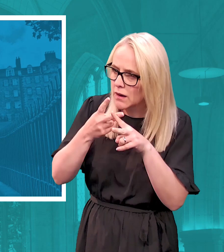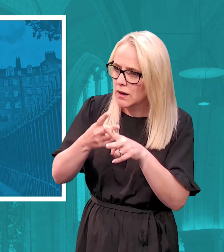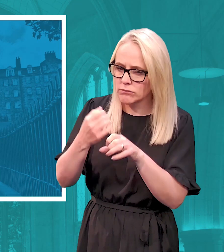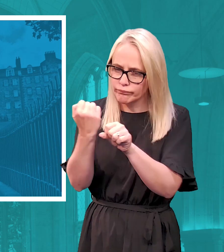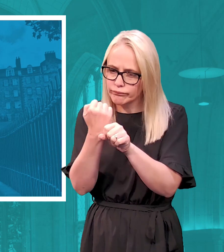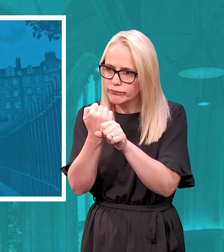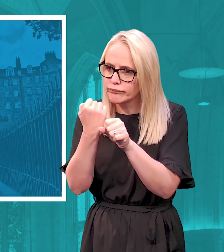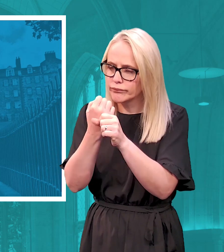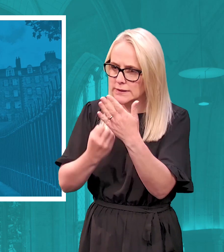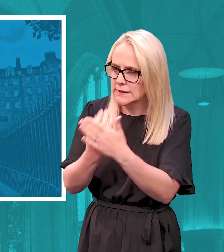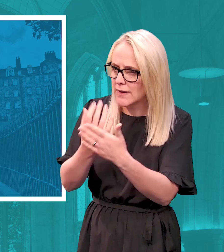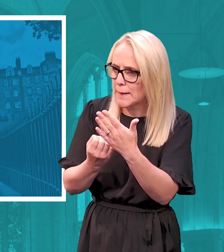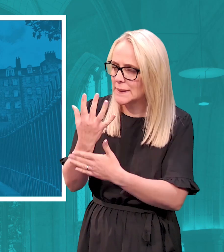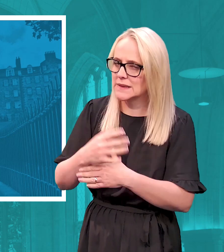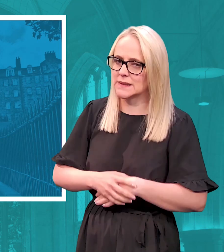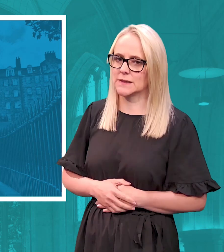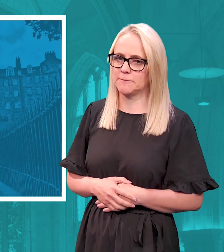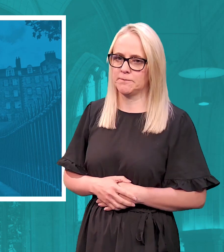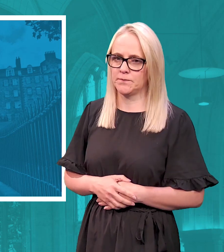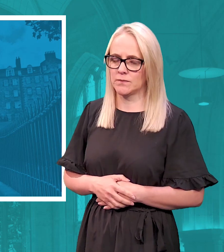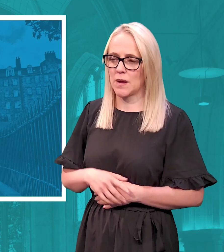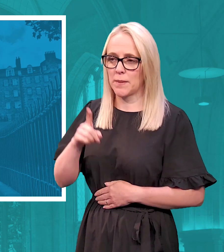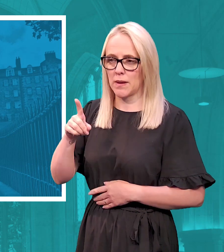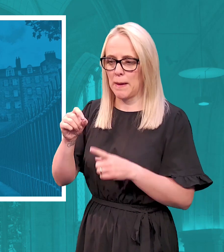subject to the approval of Presbytery and the Trustees.